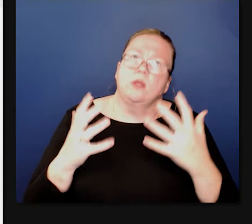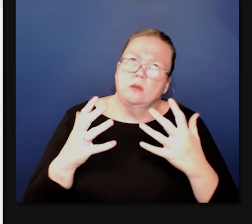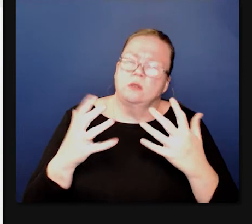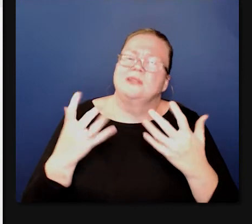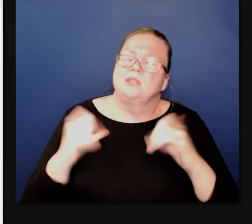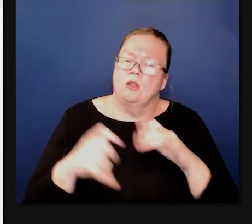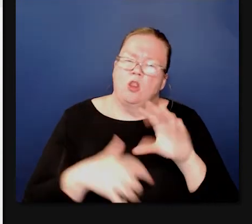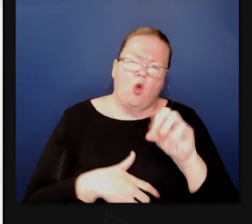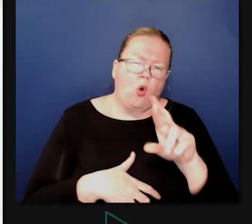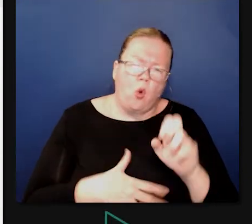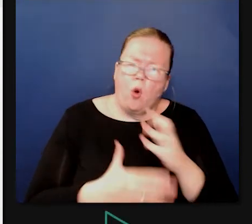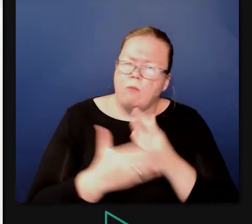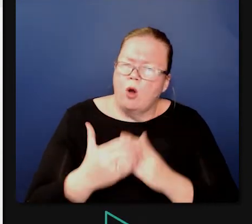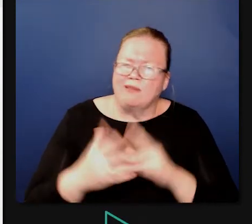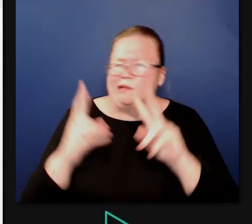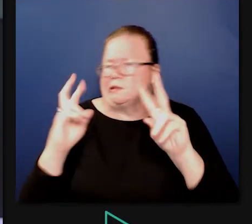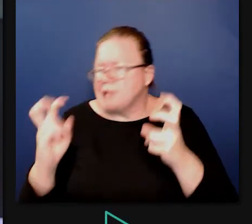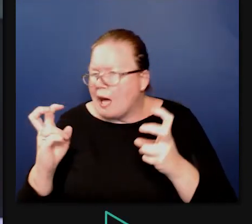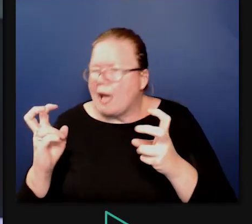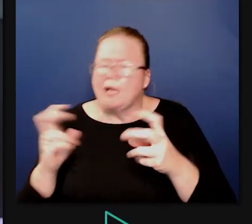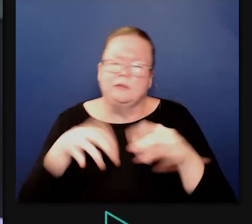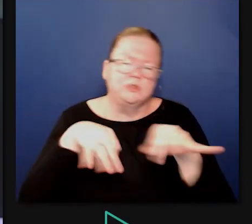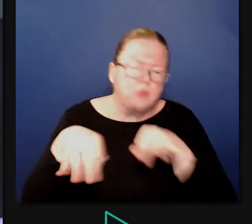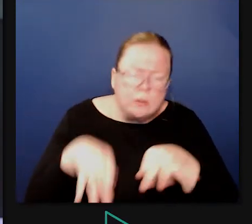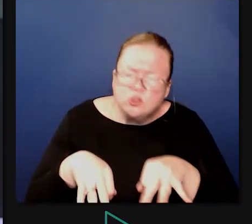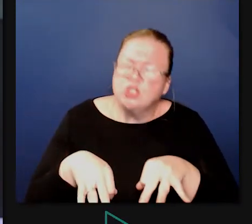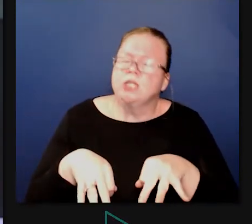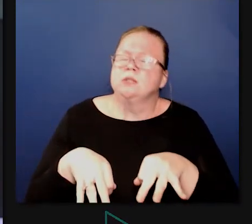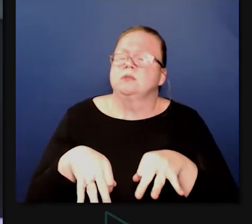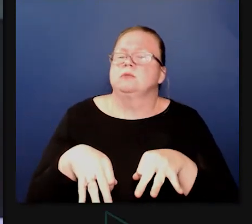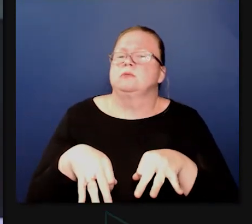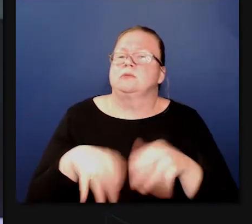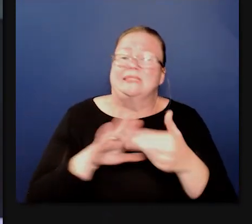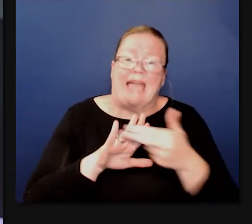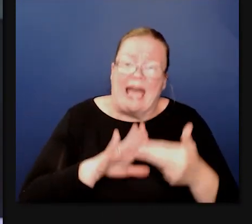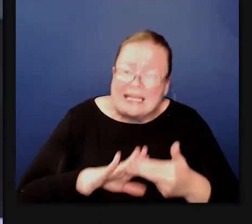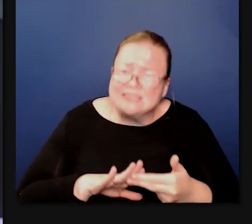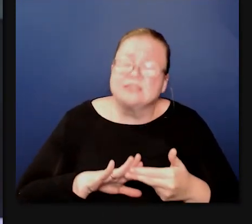there's those core items, you know, the title, the description, tags.